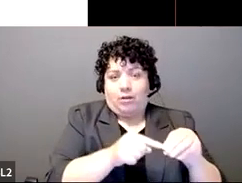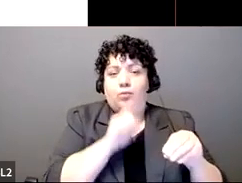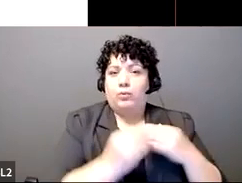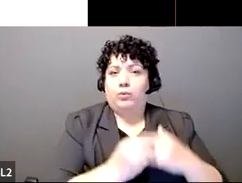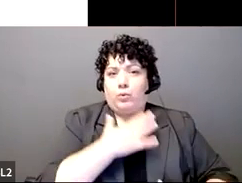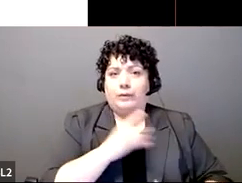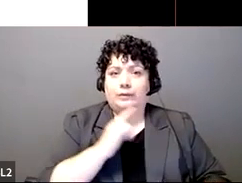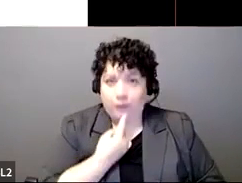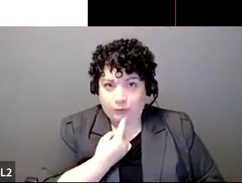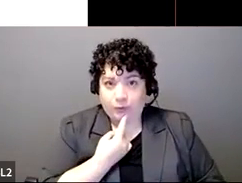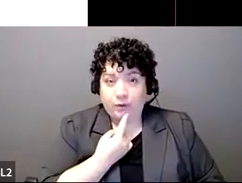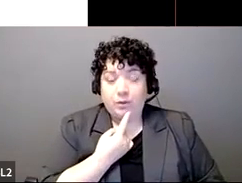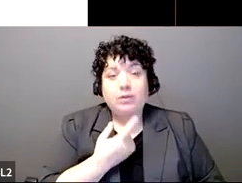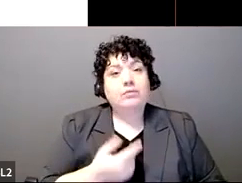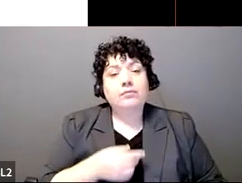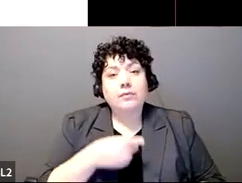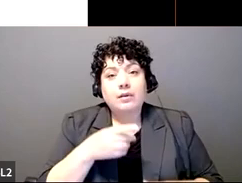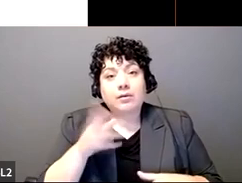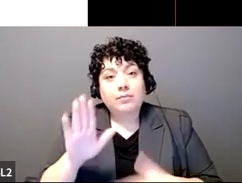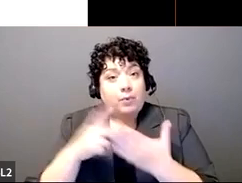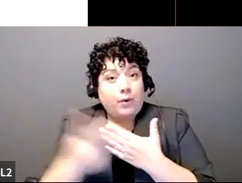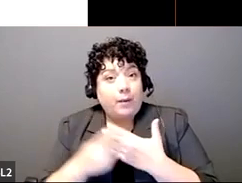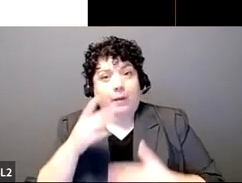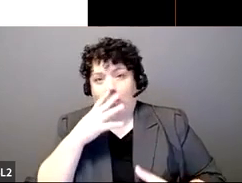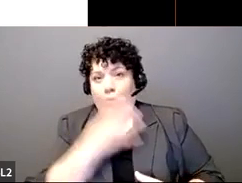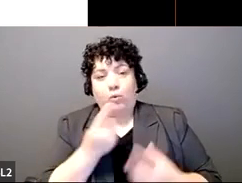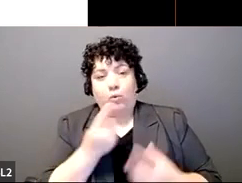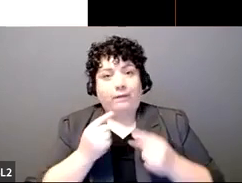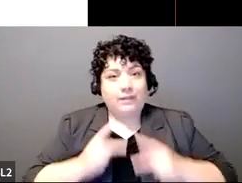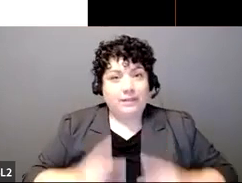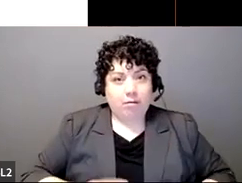the programs also tend to ignore physical and social environments that disable people